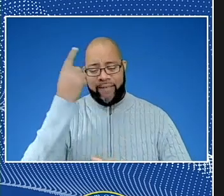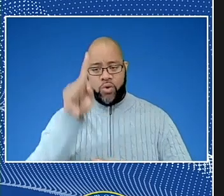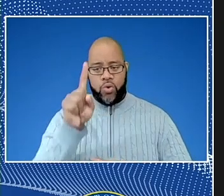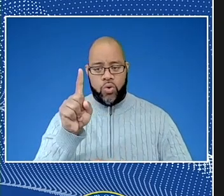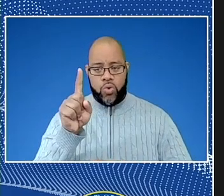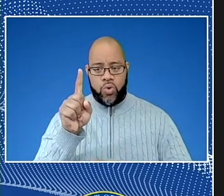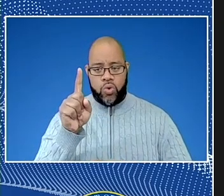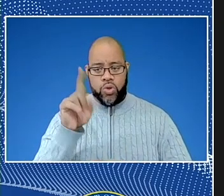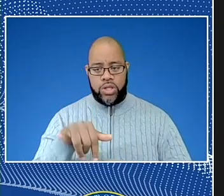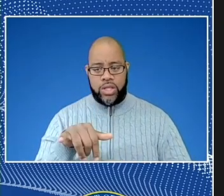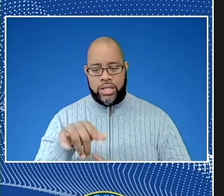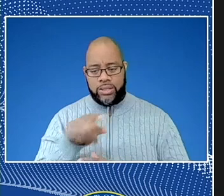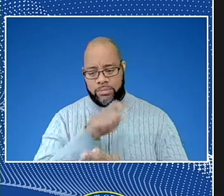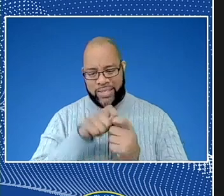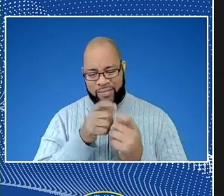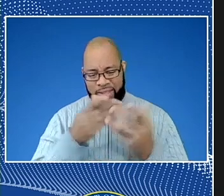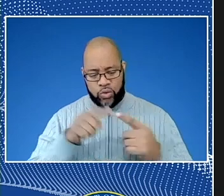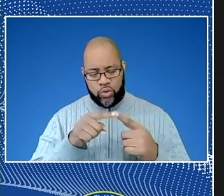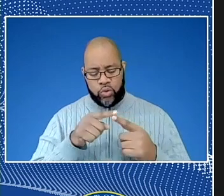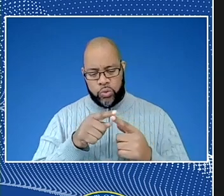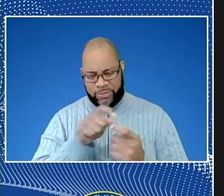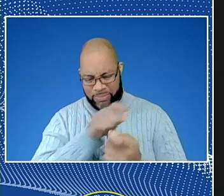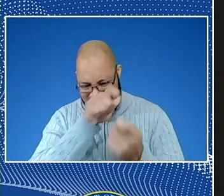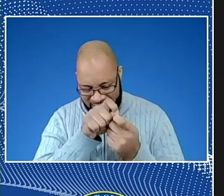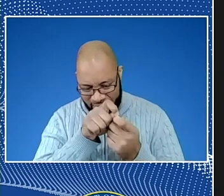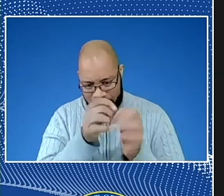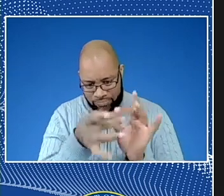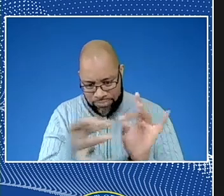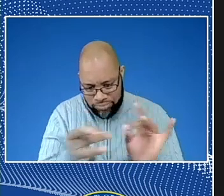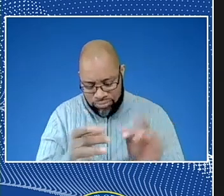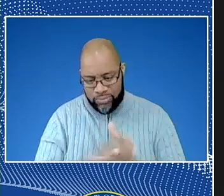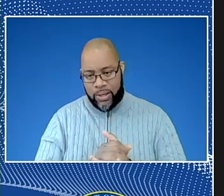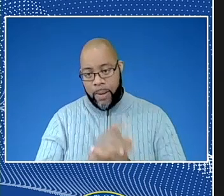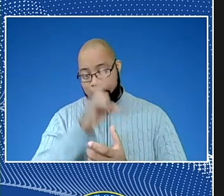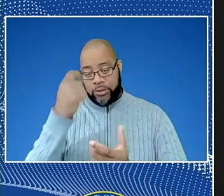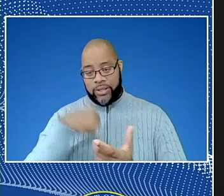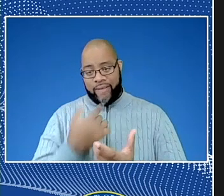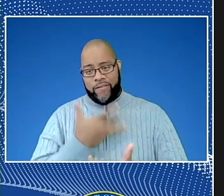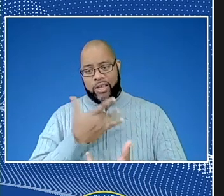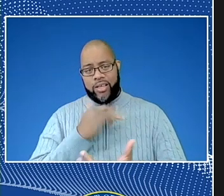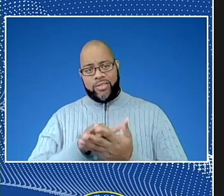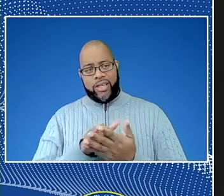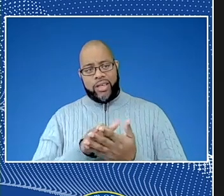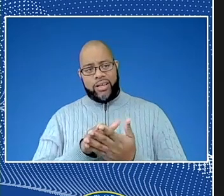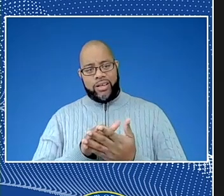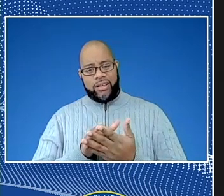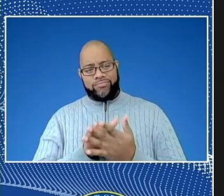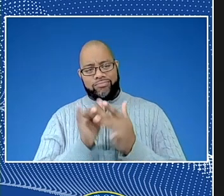particular item to be explicitly stated because I feel like it's a common factor.